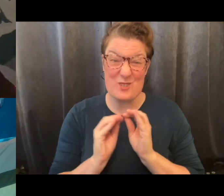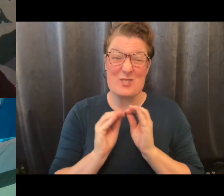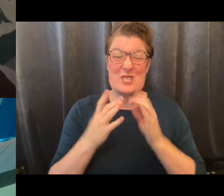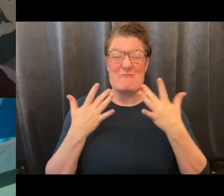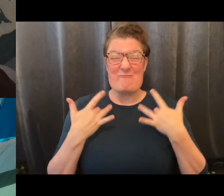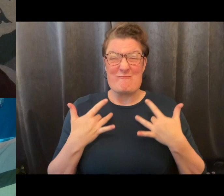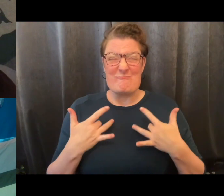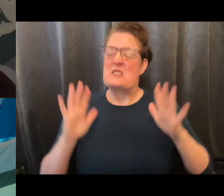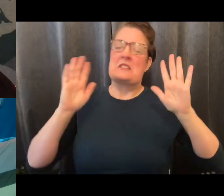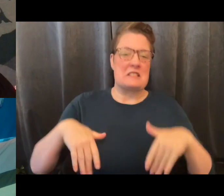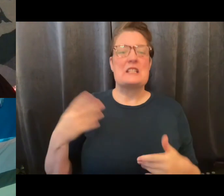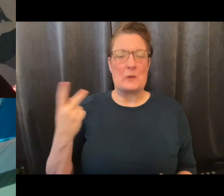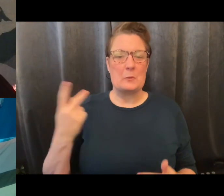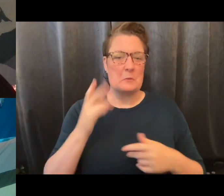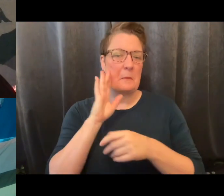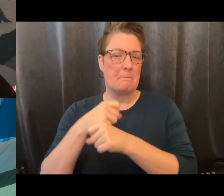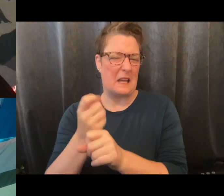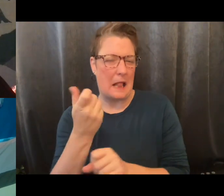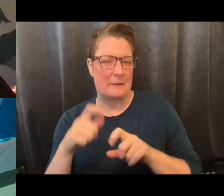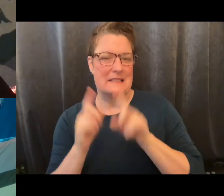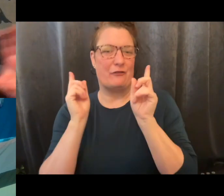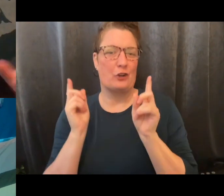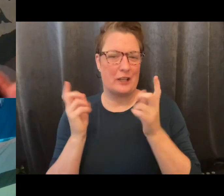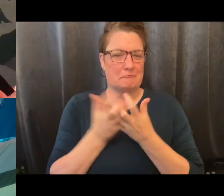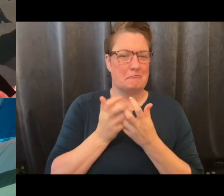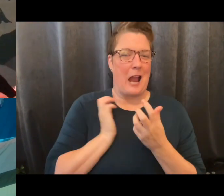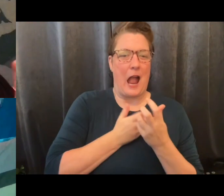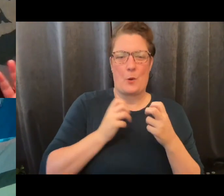is what we do have capacity to do. And so it's going to be, it's going to look a little bit different.